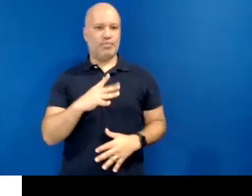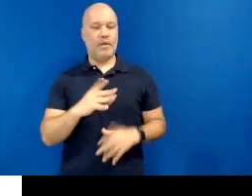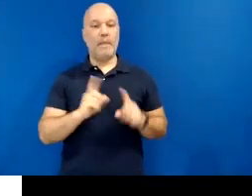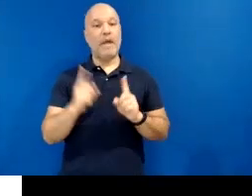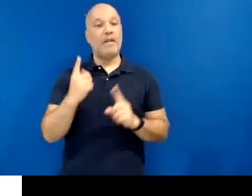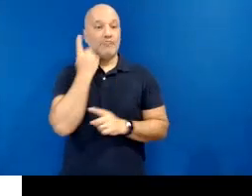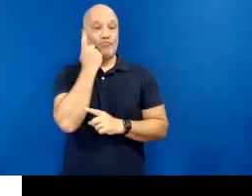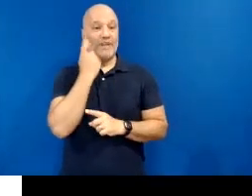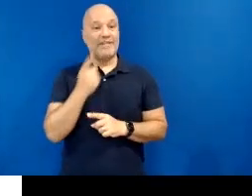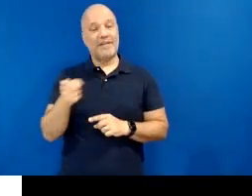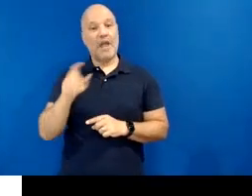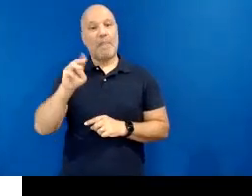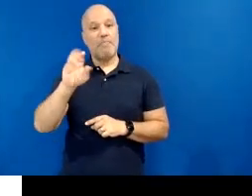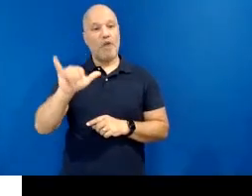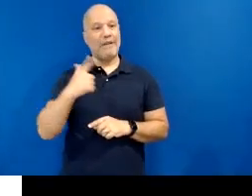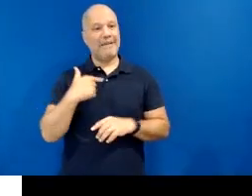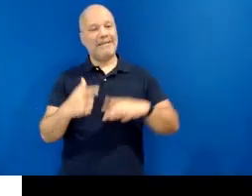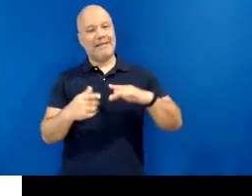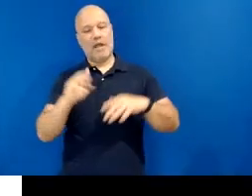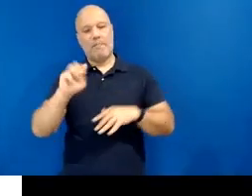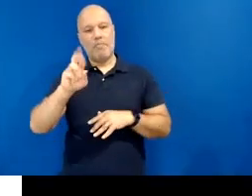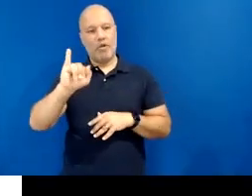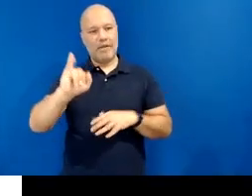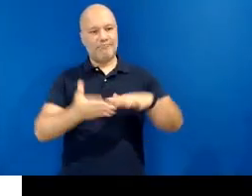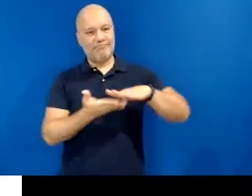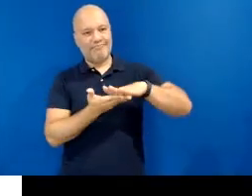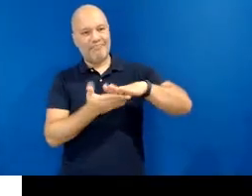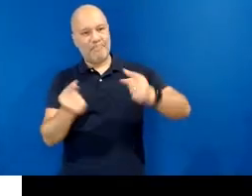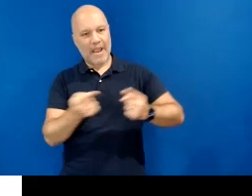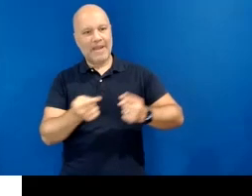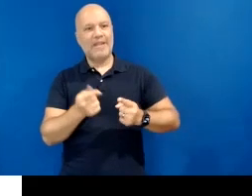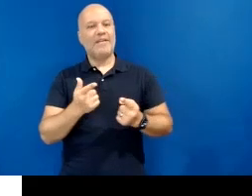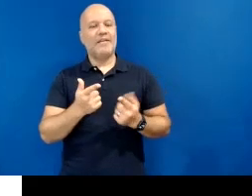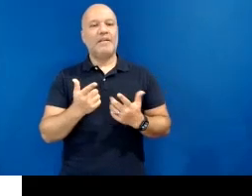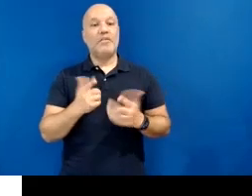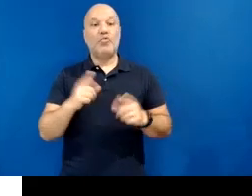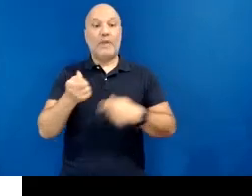in the balls of their feet, an area just behind the toes. Right. Even when they trade heels for comfortable